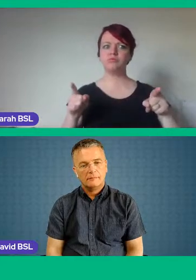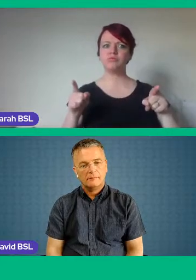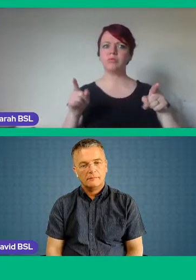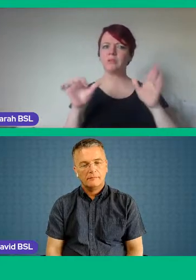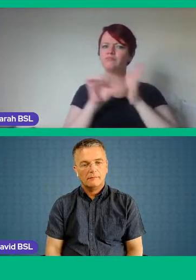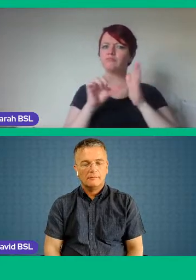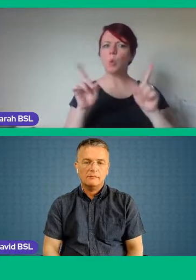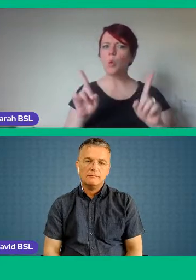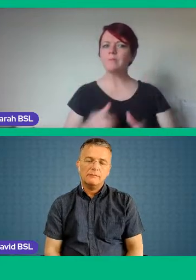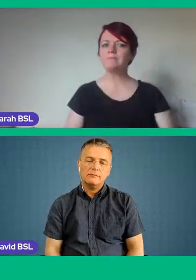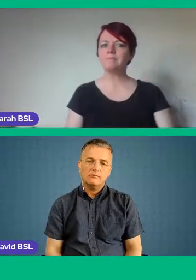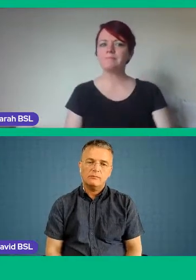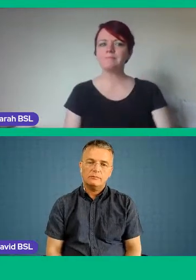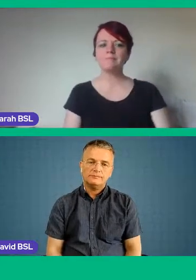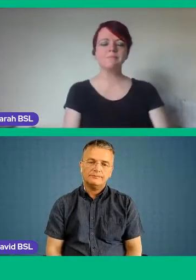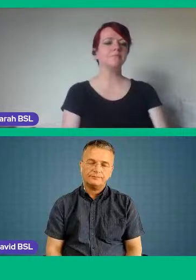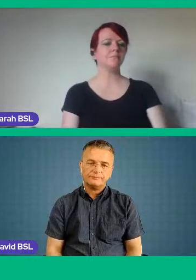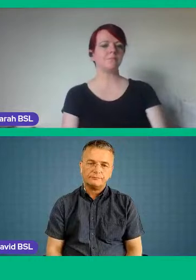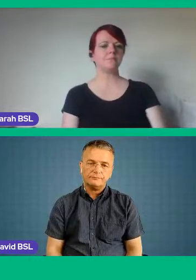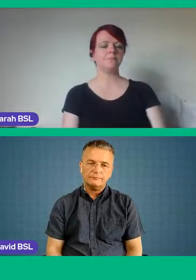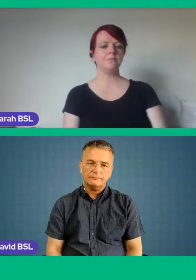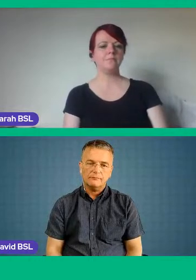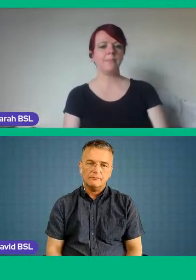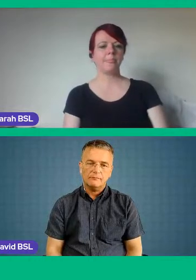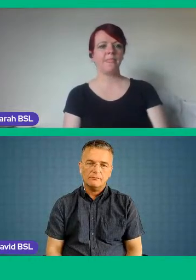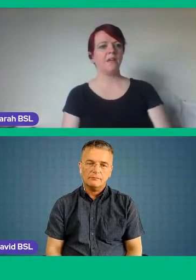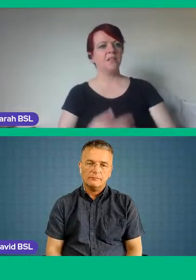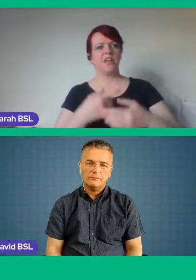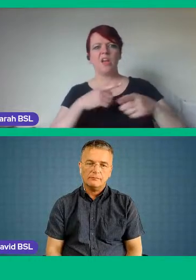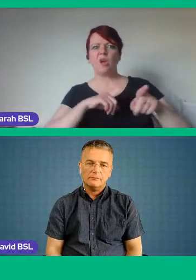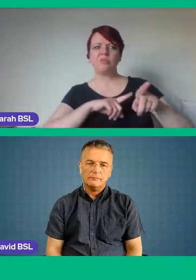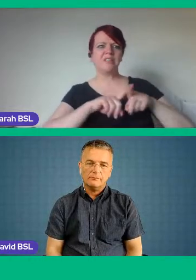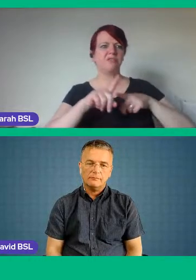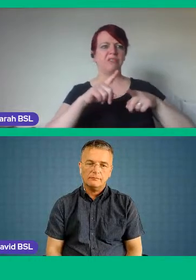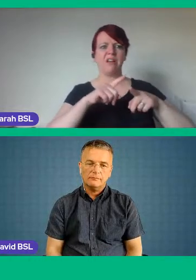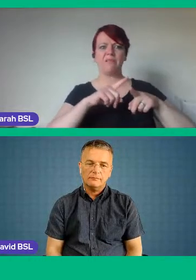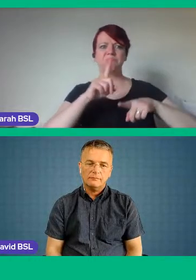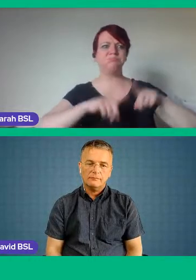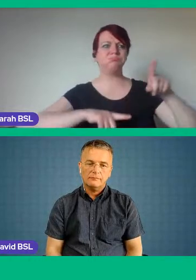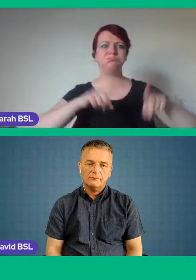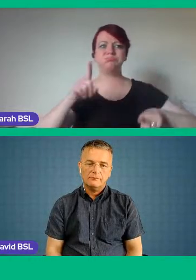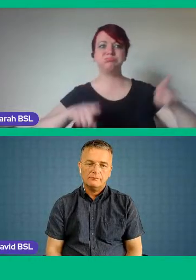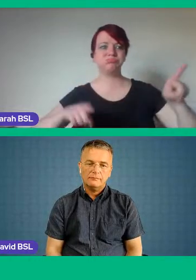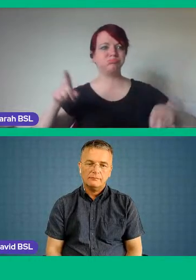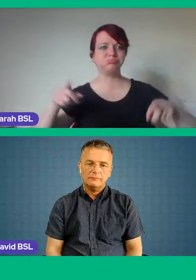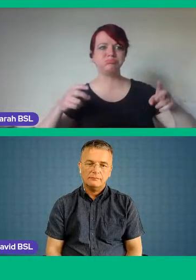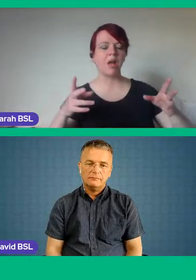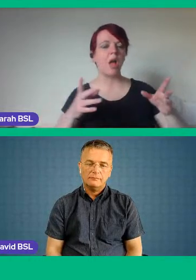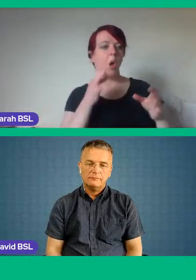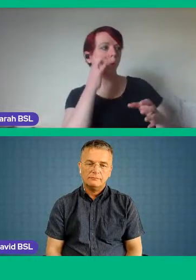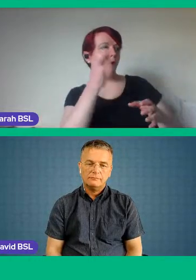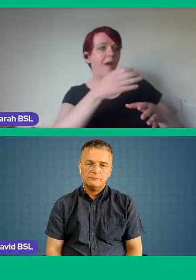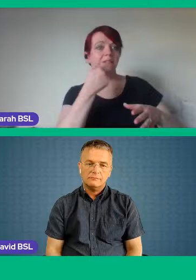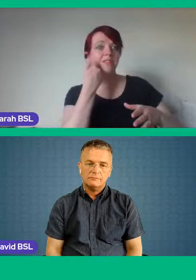We tried loads of tracks, we tried asking young people directly , no.